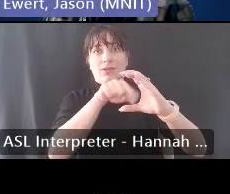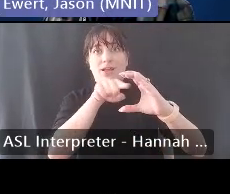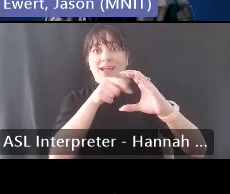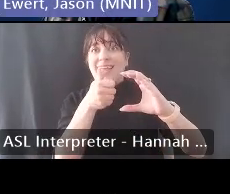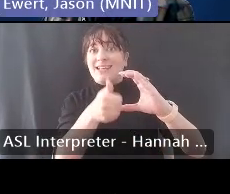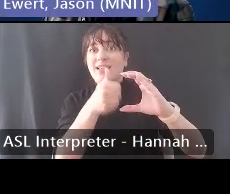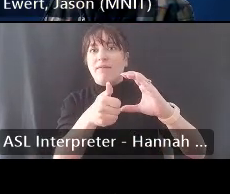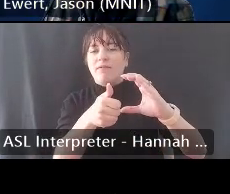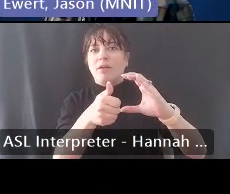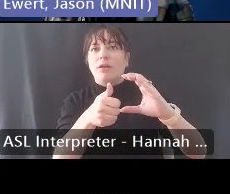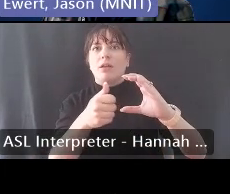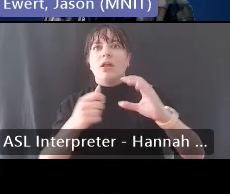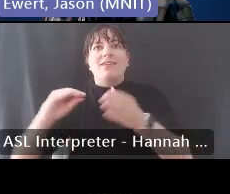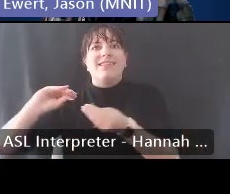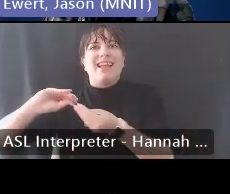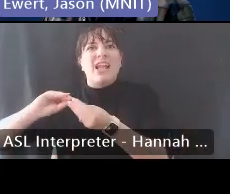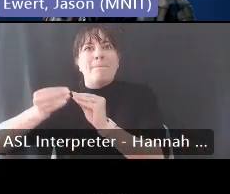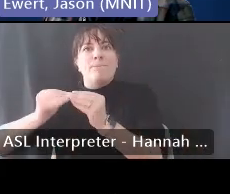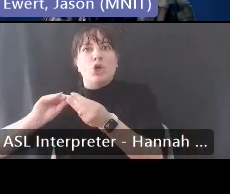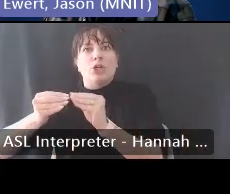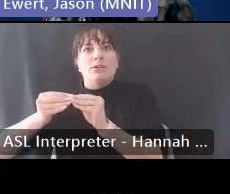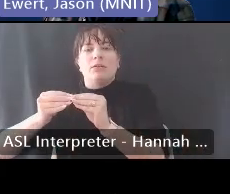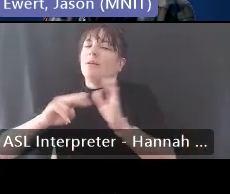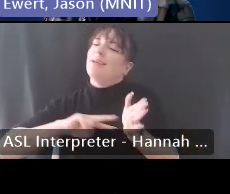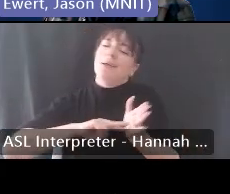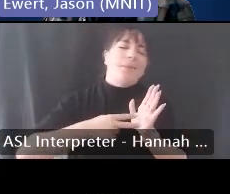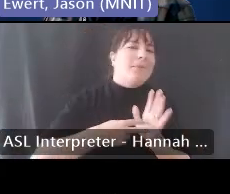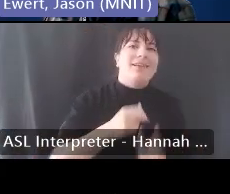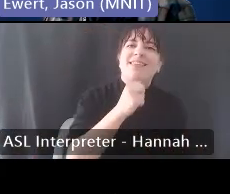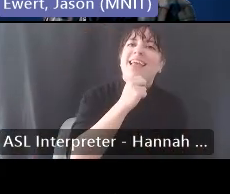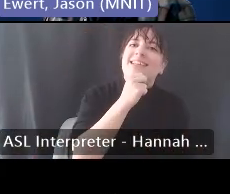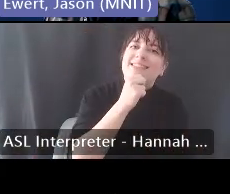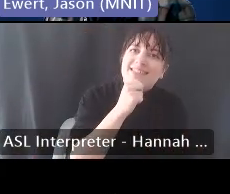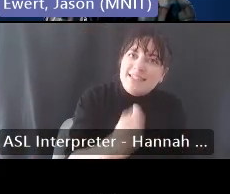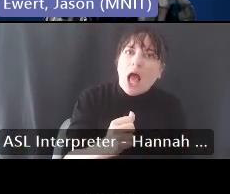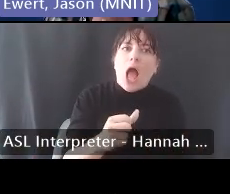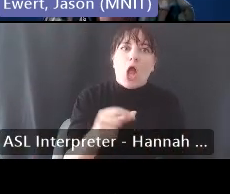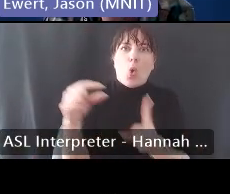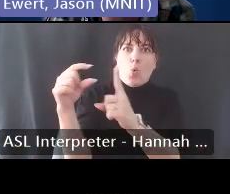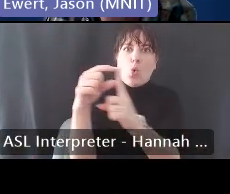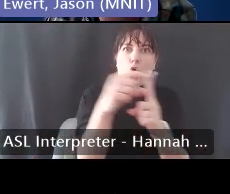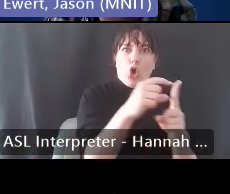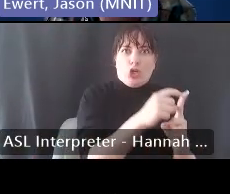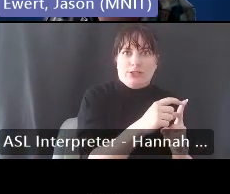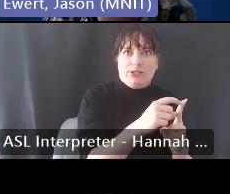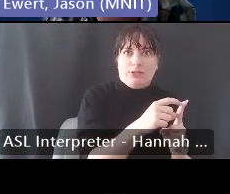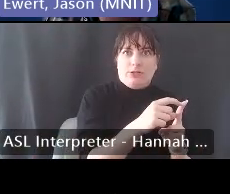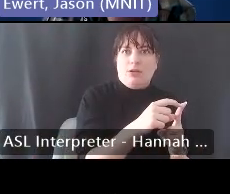It's not enough information, so it's describing it as an unlabeled graphic.